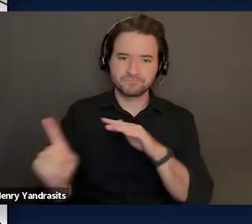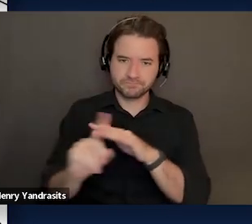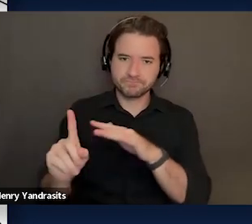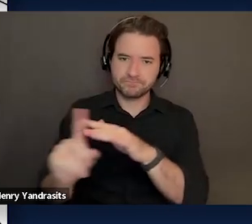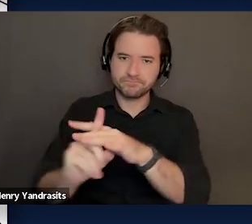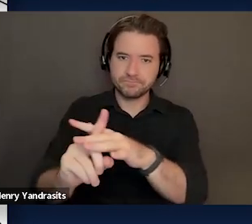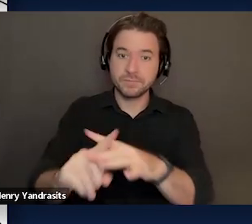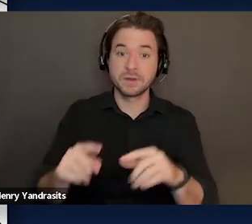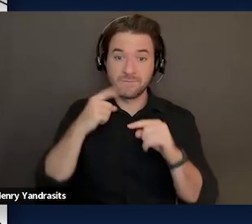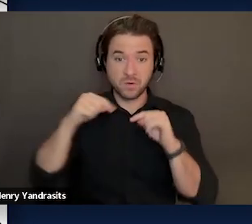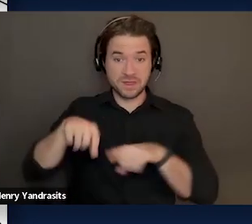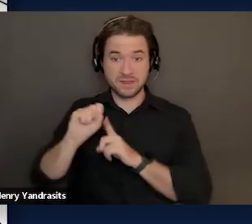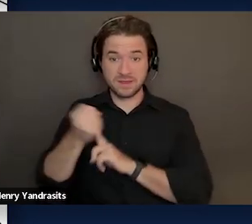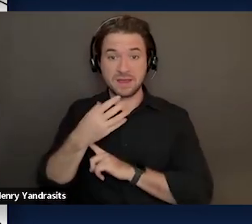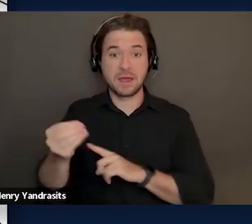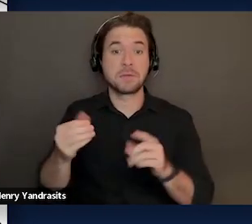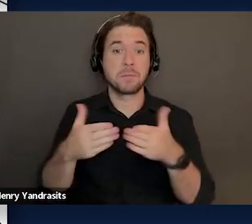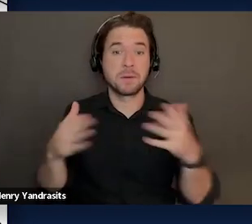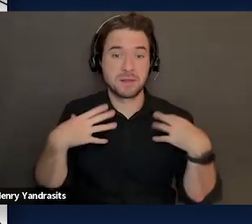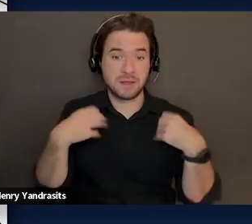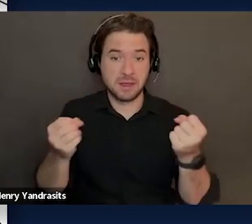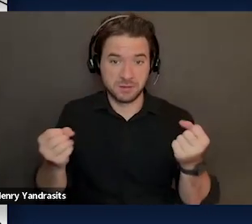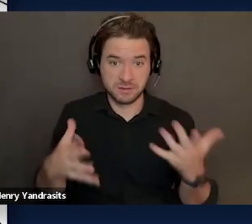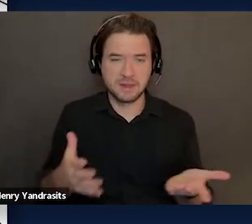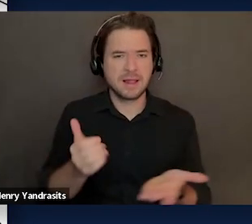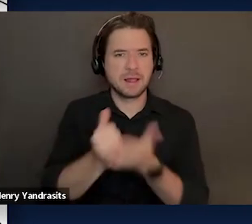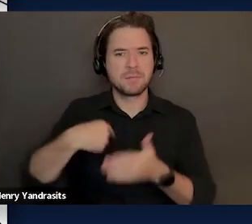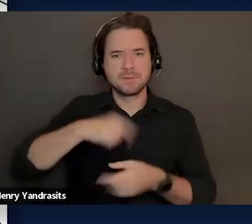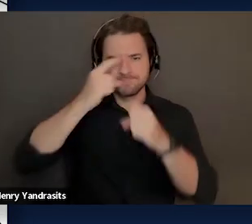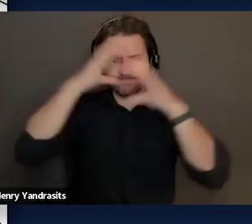It allows us to imagine how things could be different.